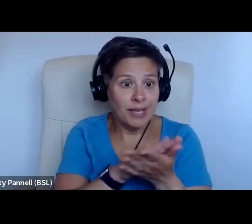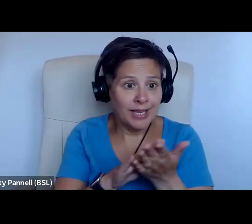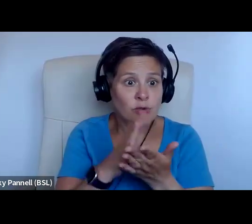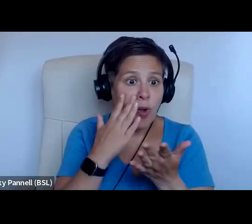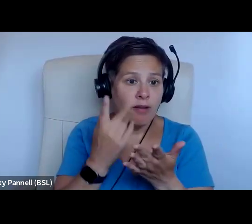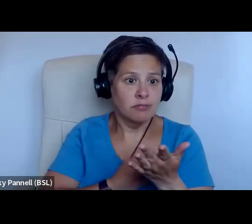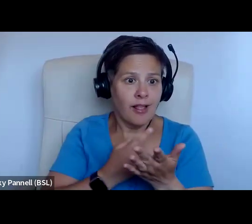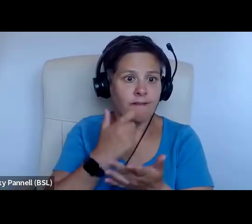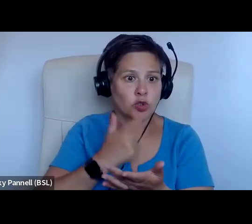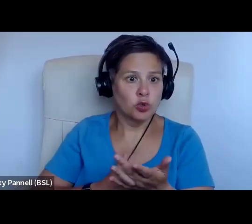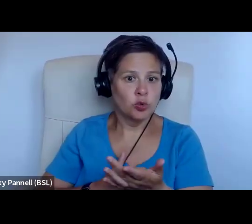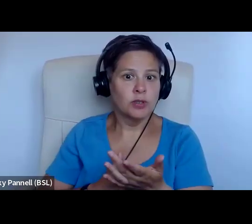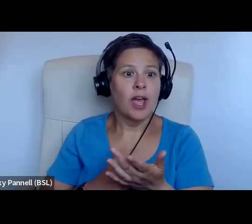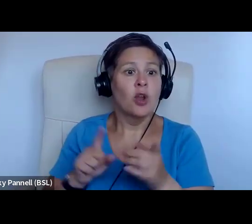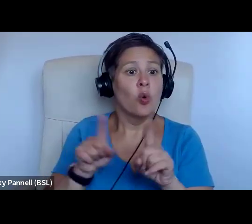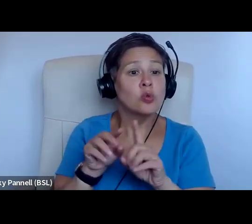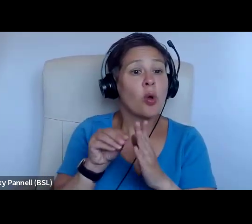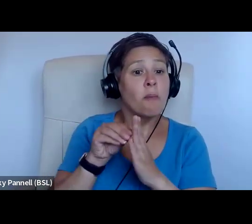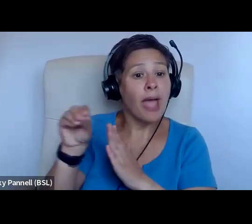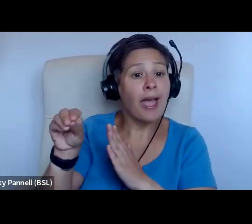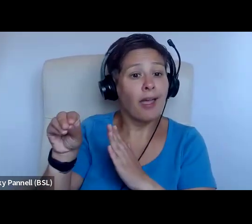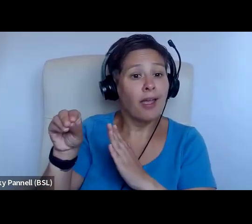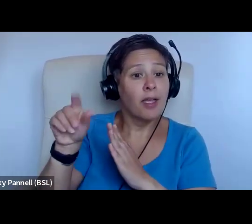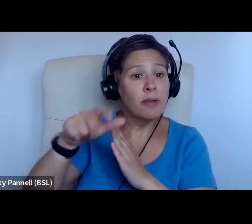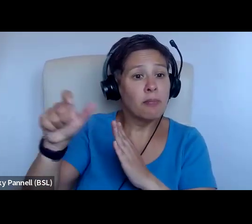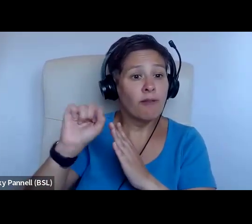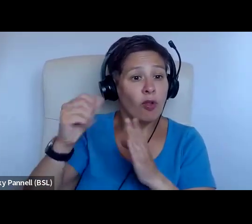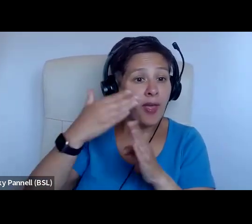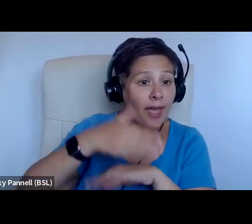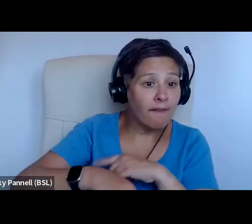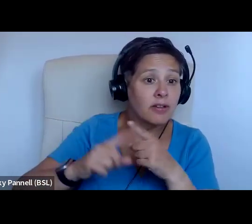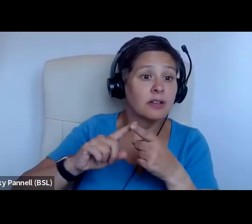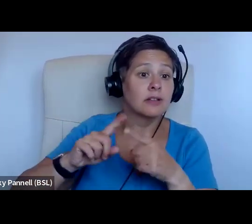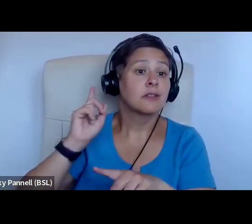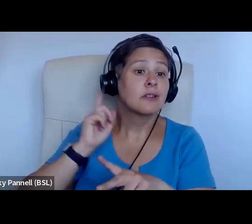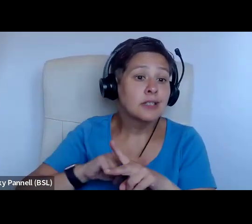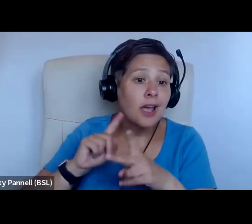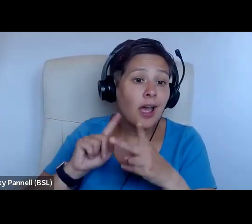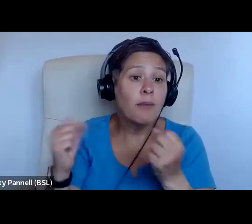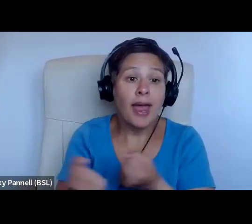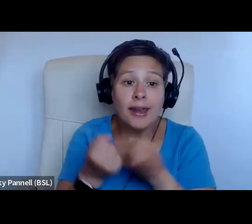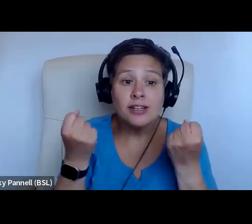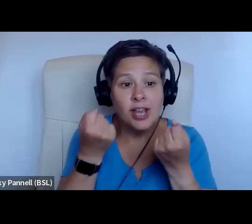And finally to treat the process as an opportunity to create a learning